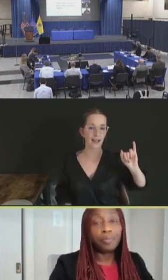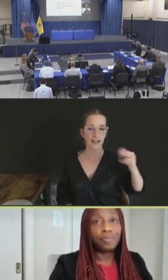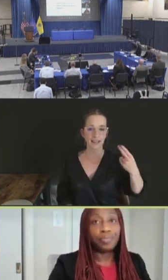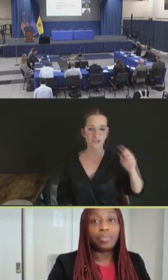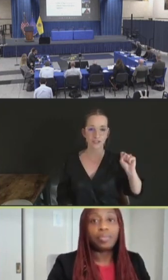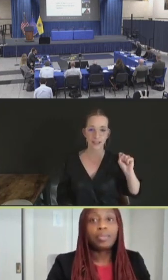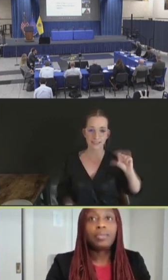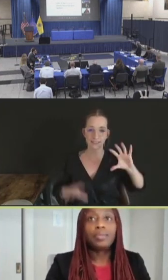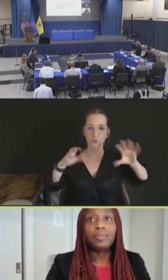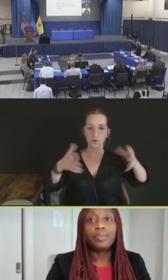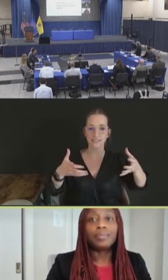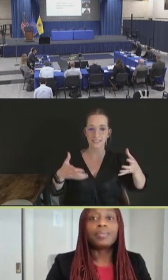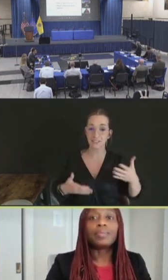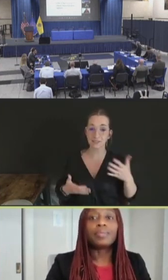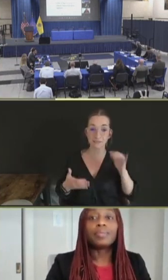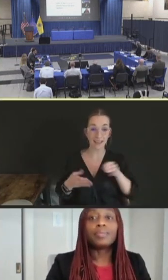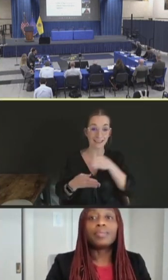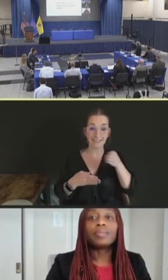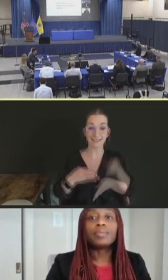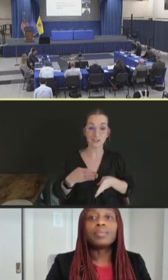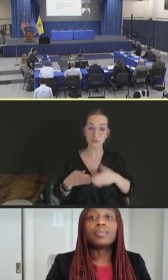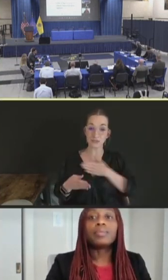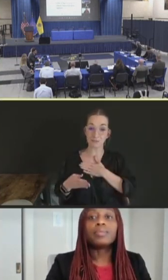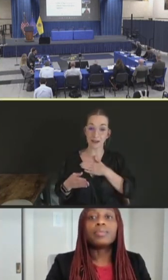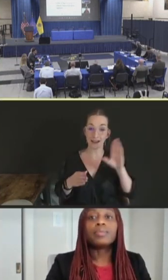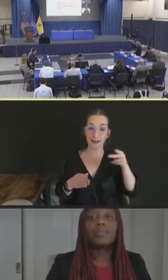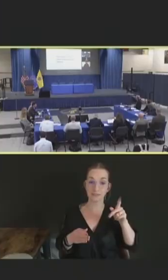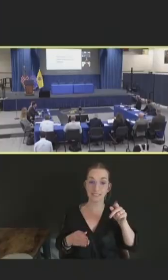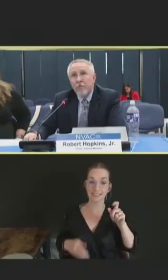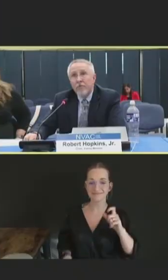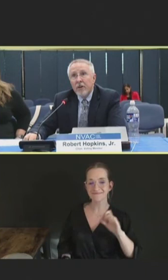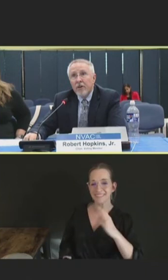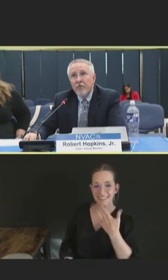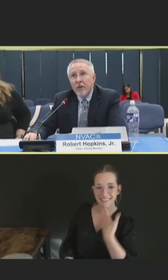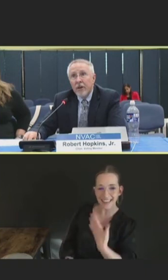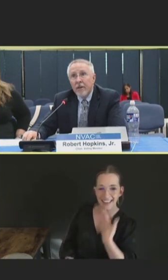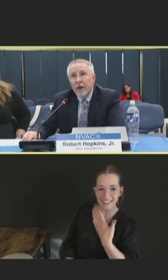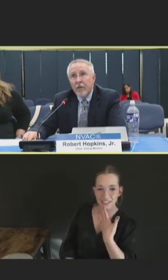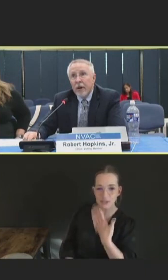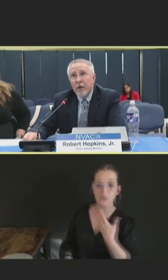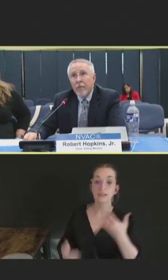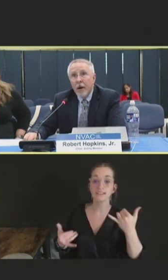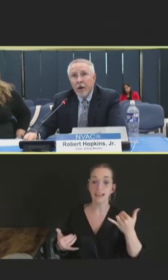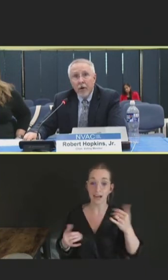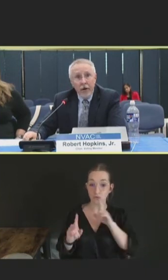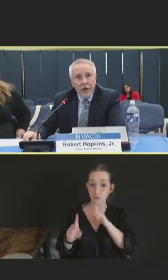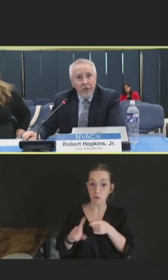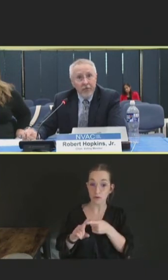Robert Hopkins: Thank you very much. Is there a report from CDC? I've got Ram Koppaka on our list.